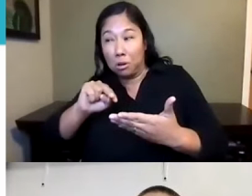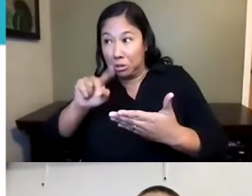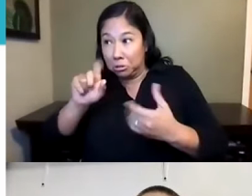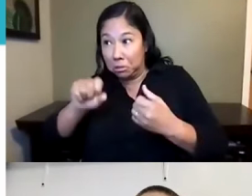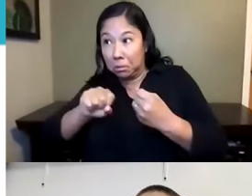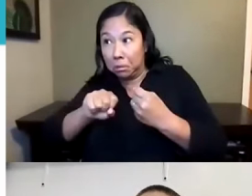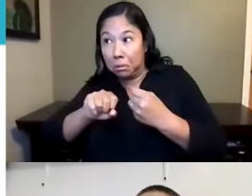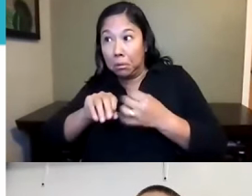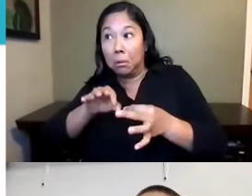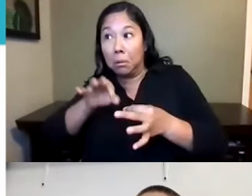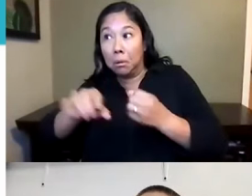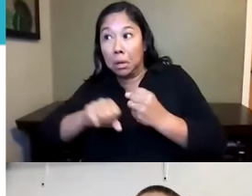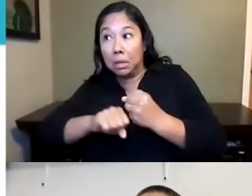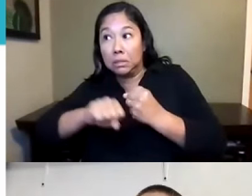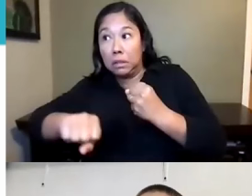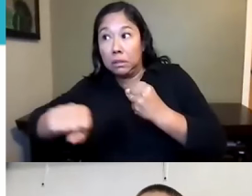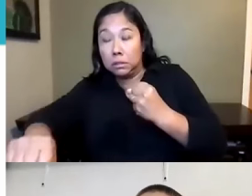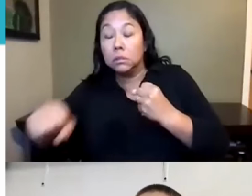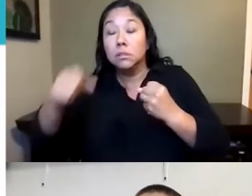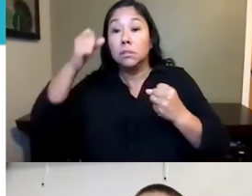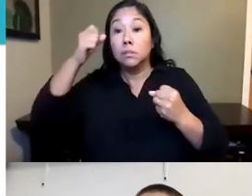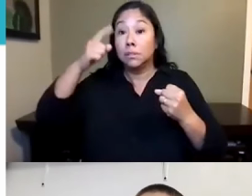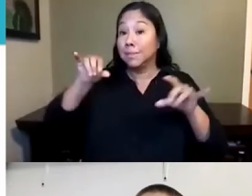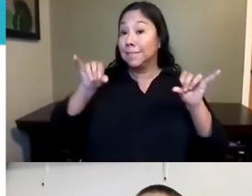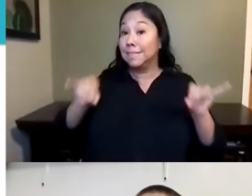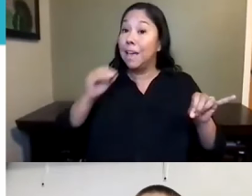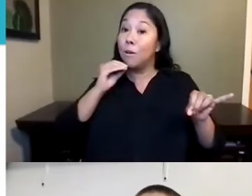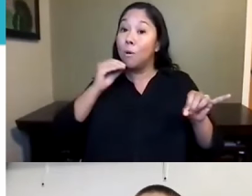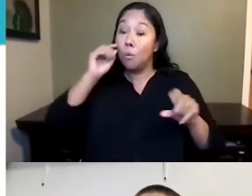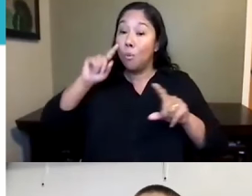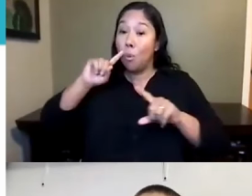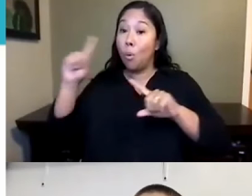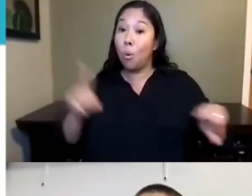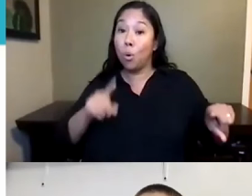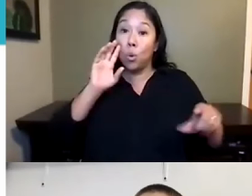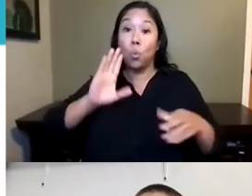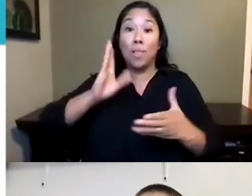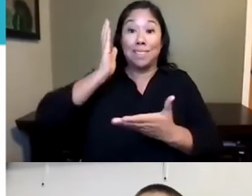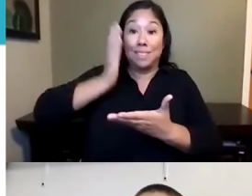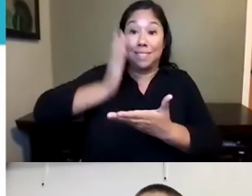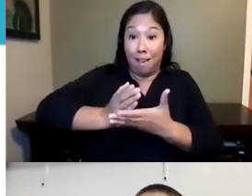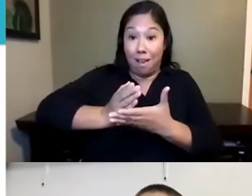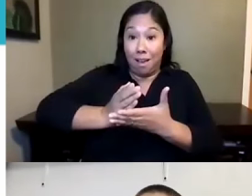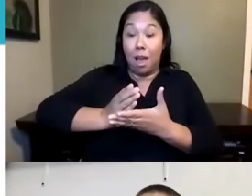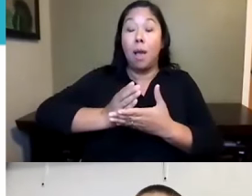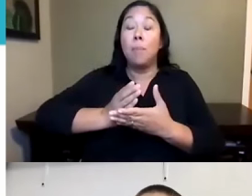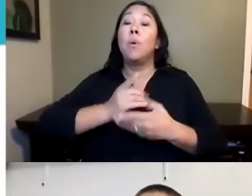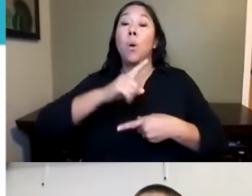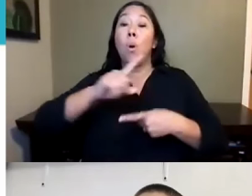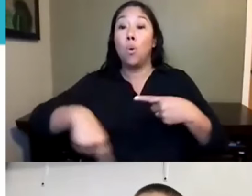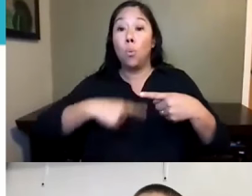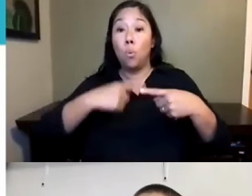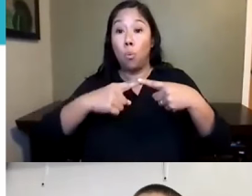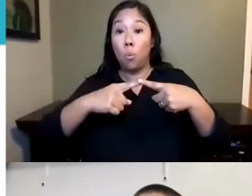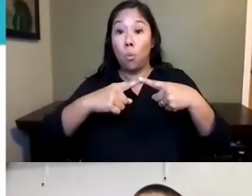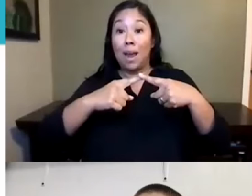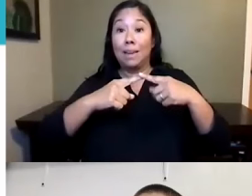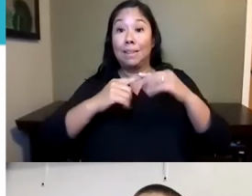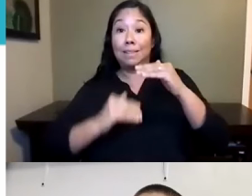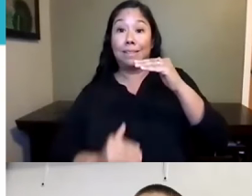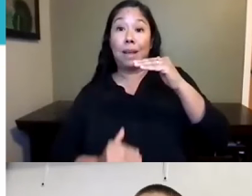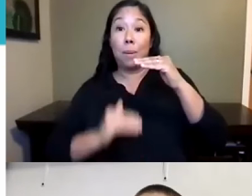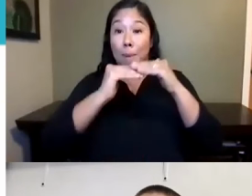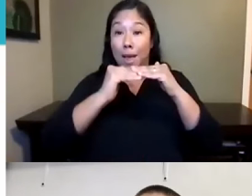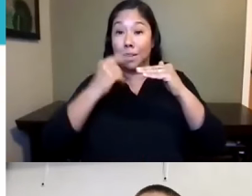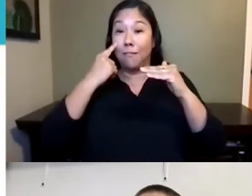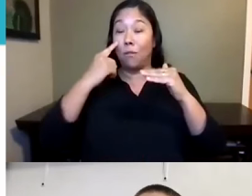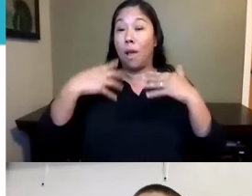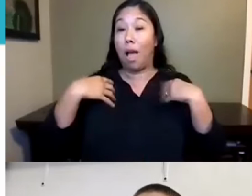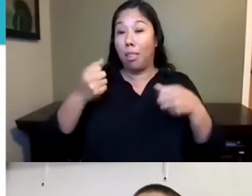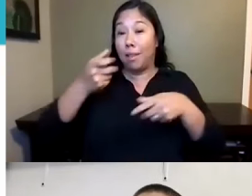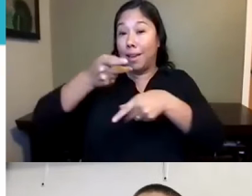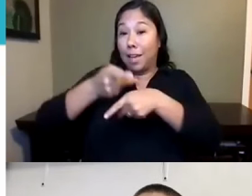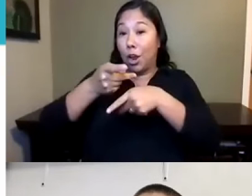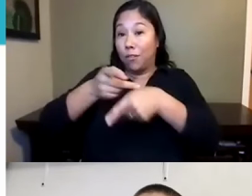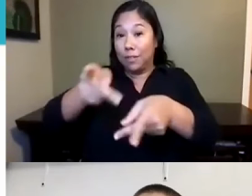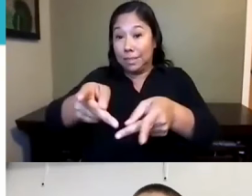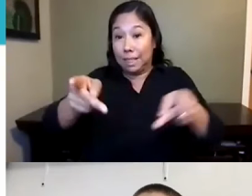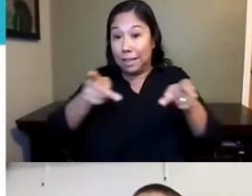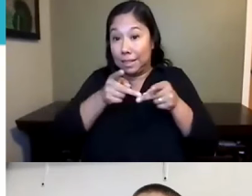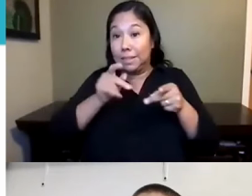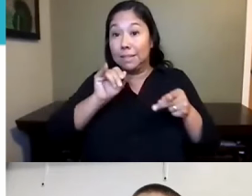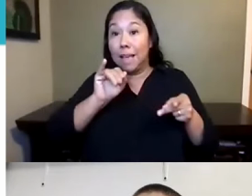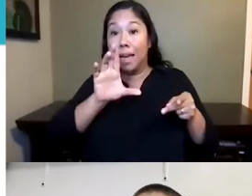The Stay-at-Home orders will stop once the capacity of the ICU (intensive care units)